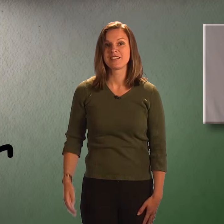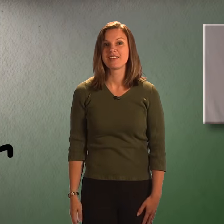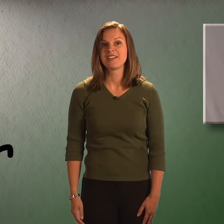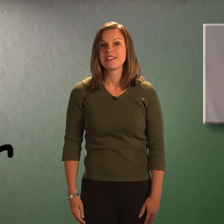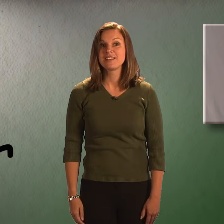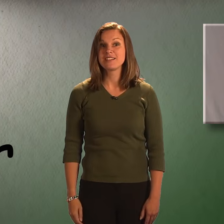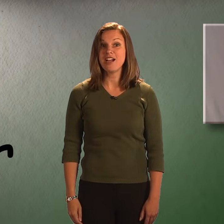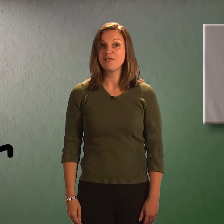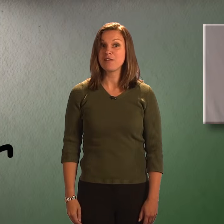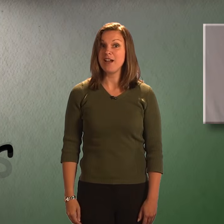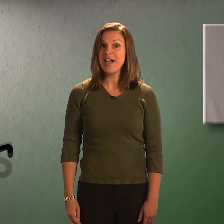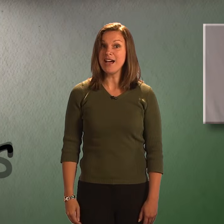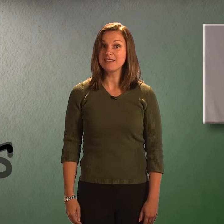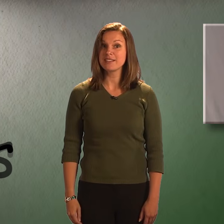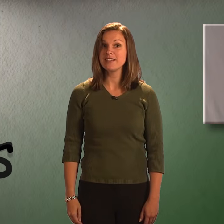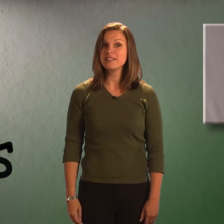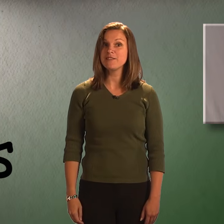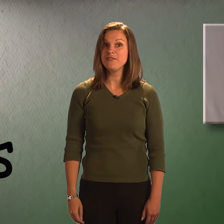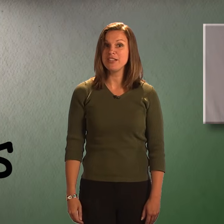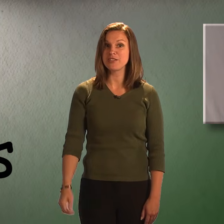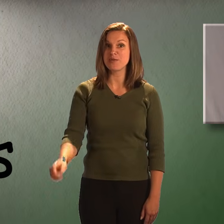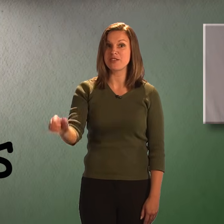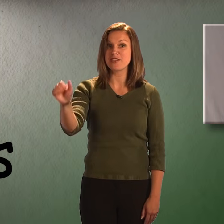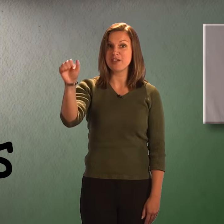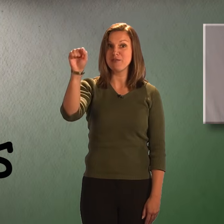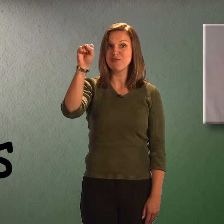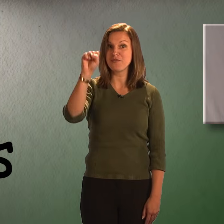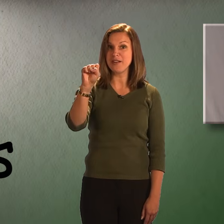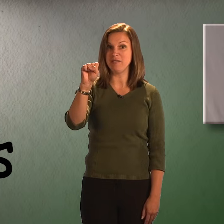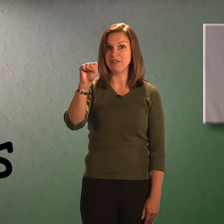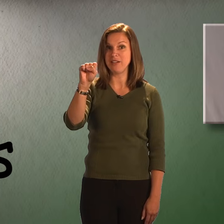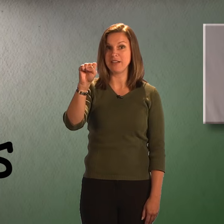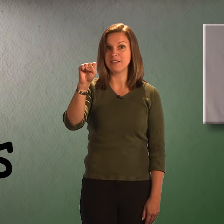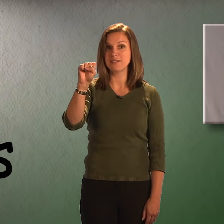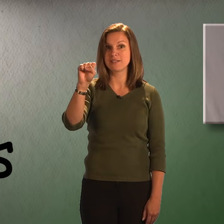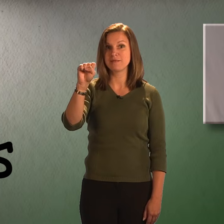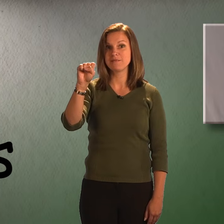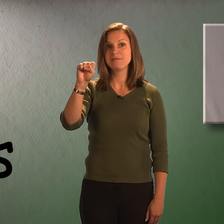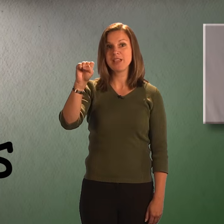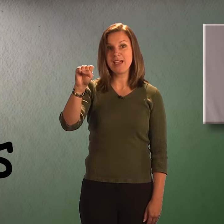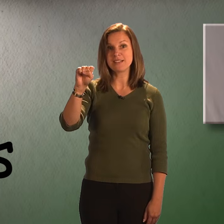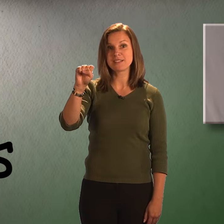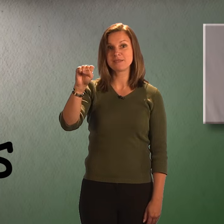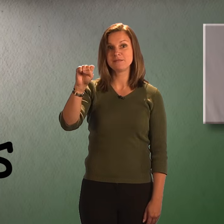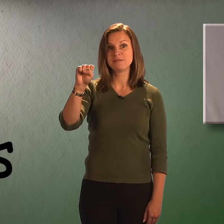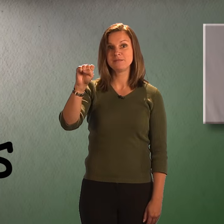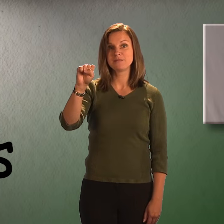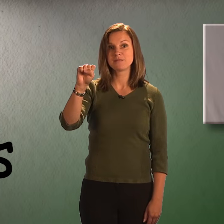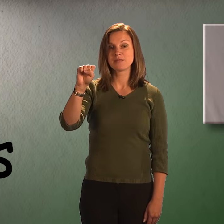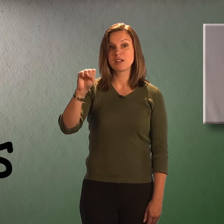The sign for "s" is a fist with the thumb in front of the fingers. "s"